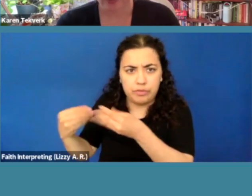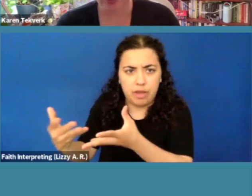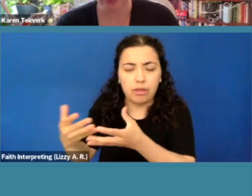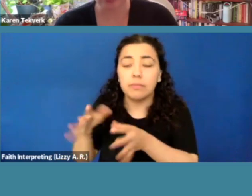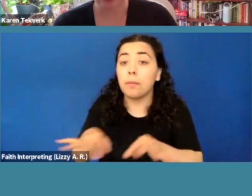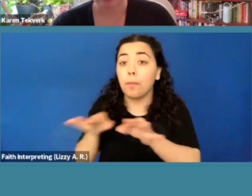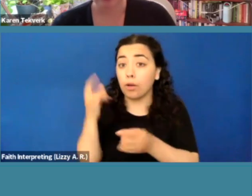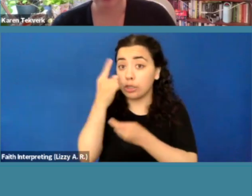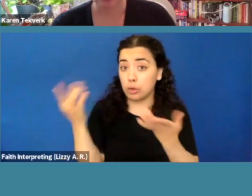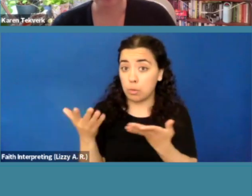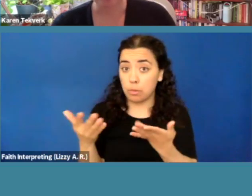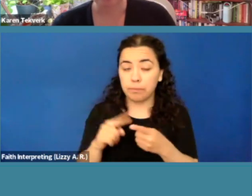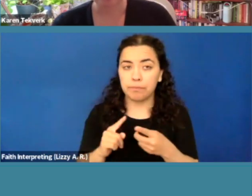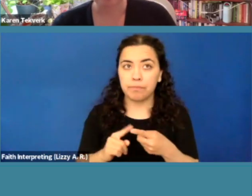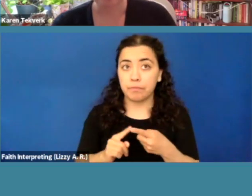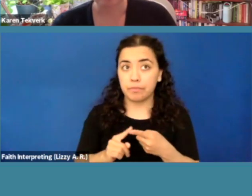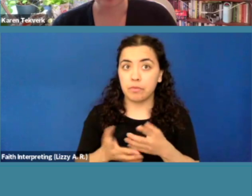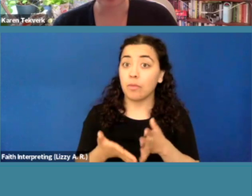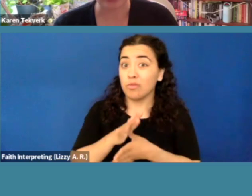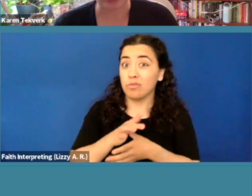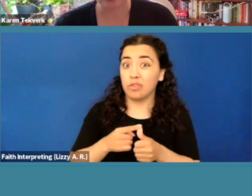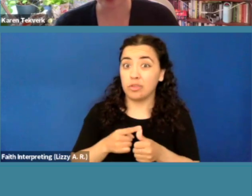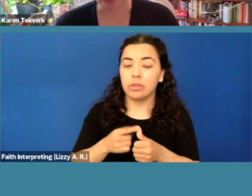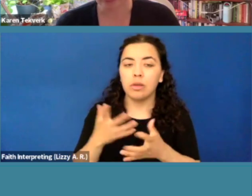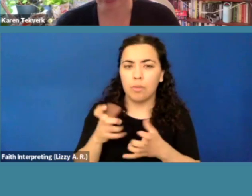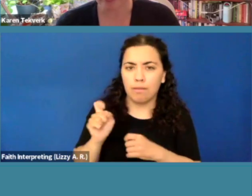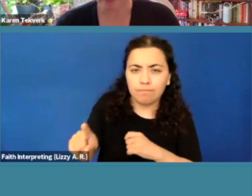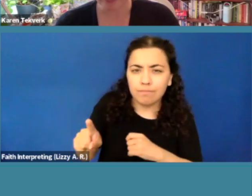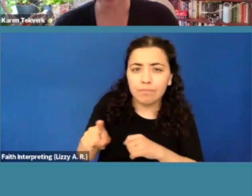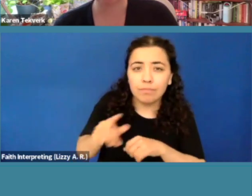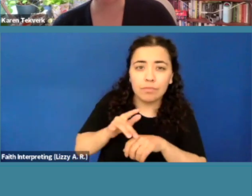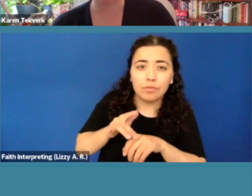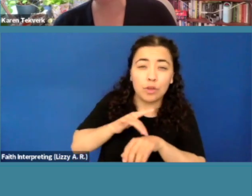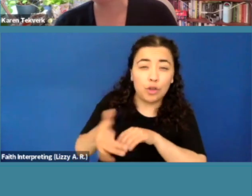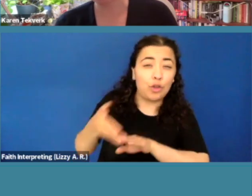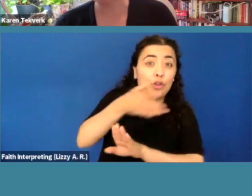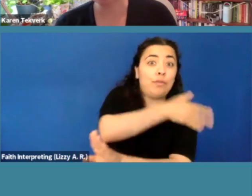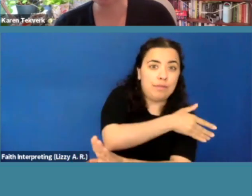First of all, you want to ask early if you're working with a group,